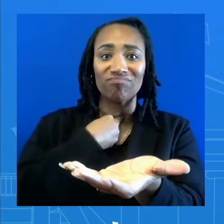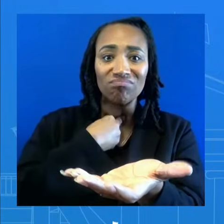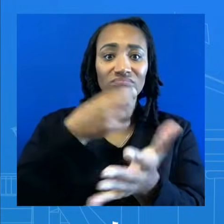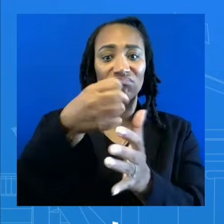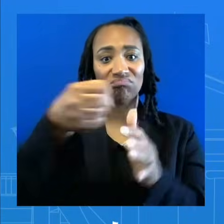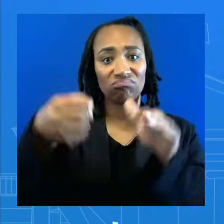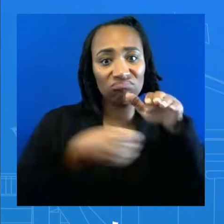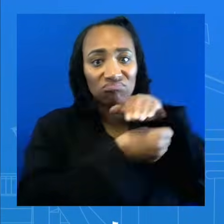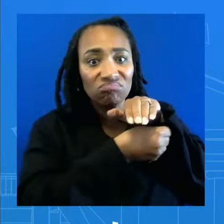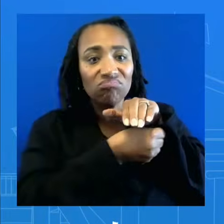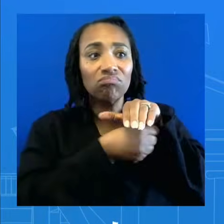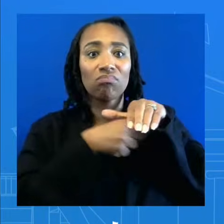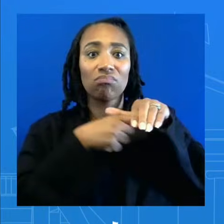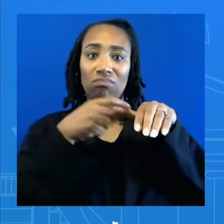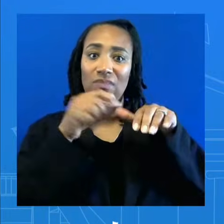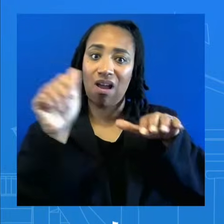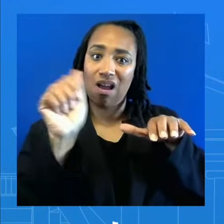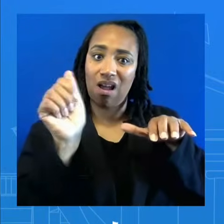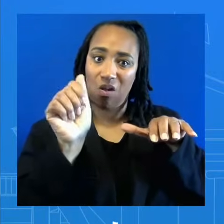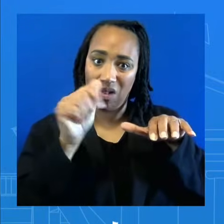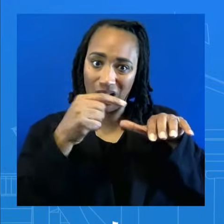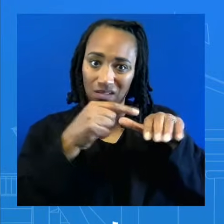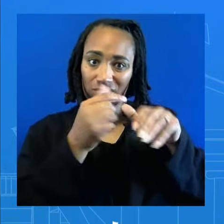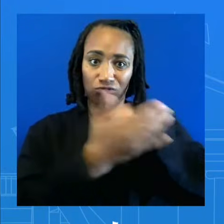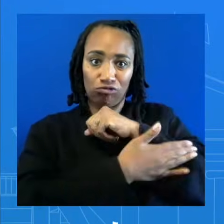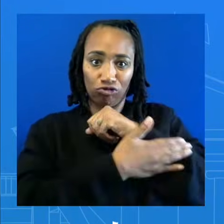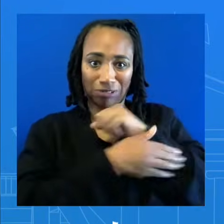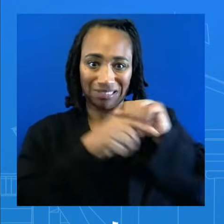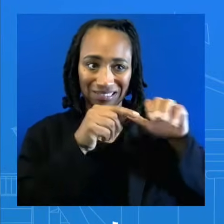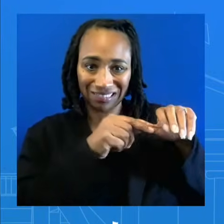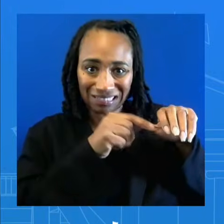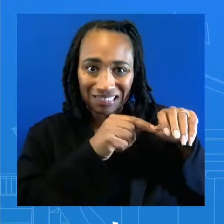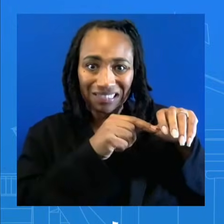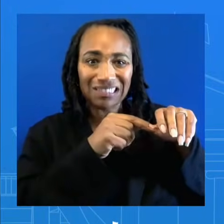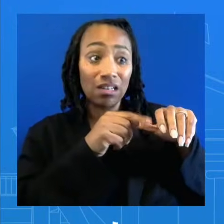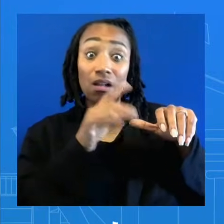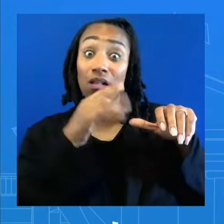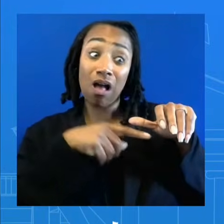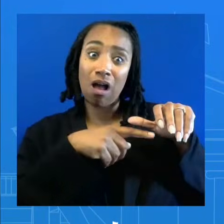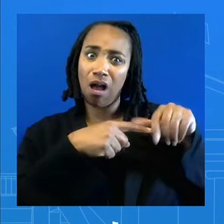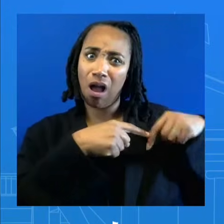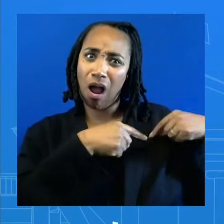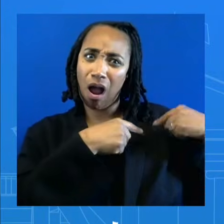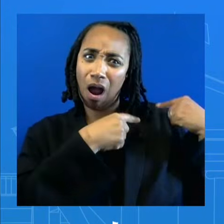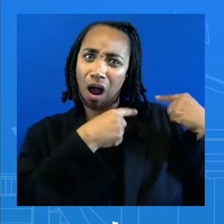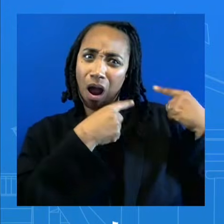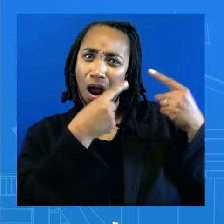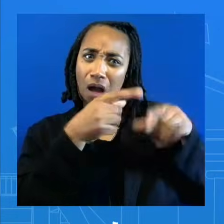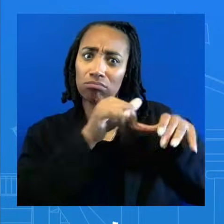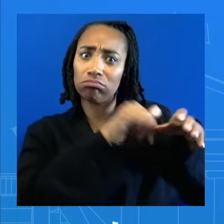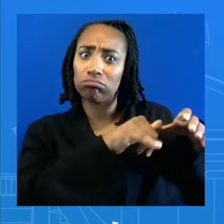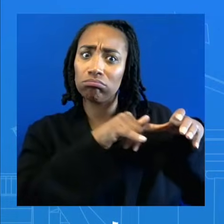They did this by surging staff, by leveraging new technology, by consolidating some cumbersome processing steps,